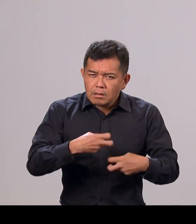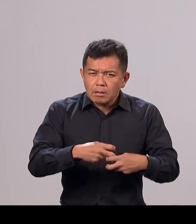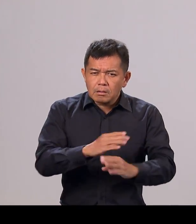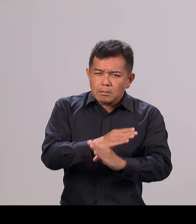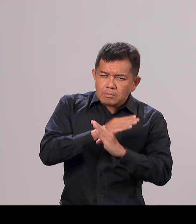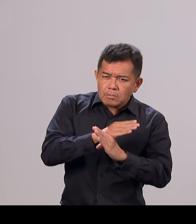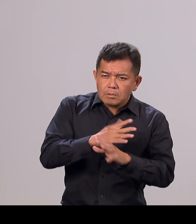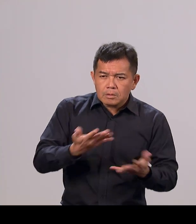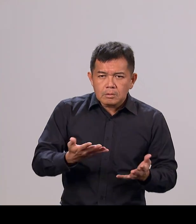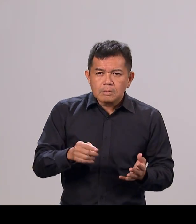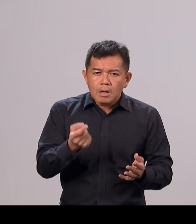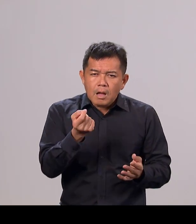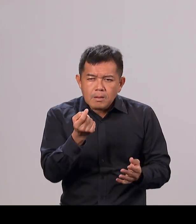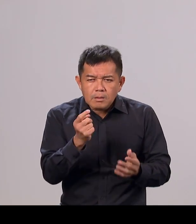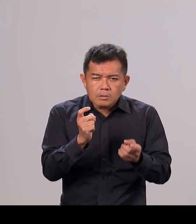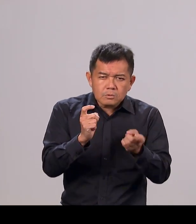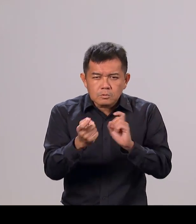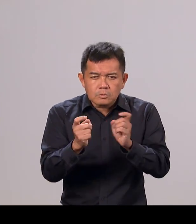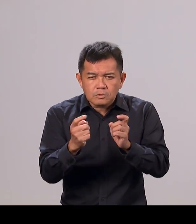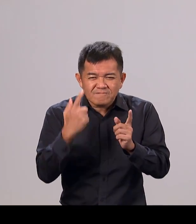There are new dynamics between the powers and within ASEAN.